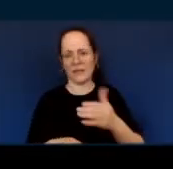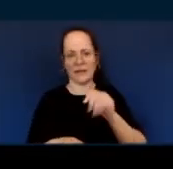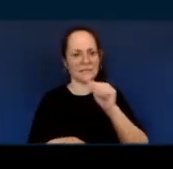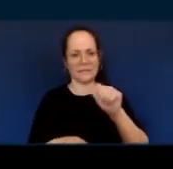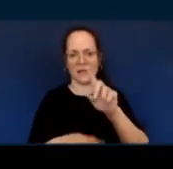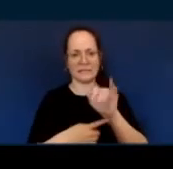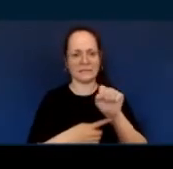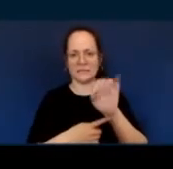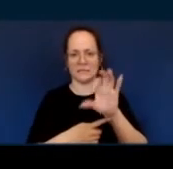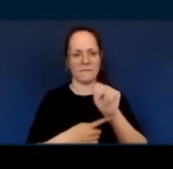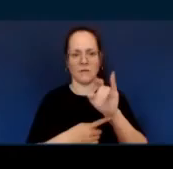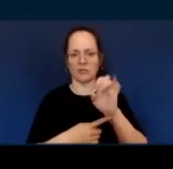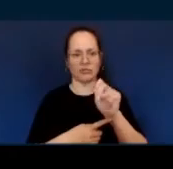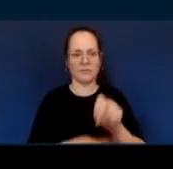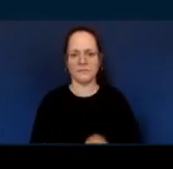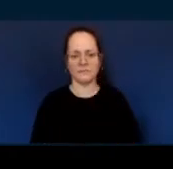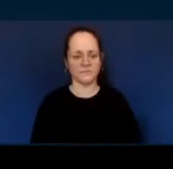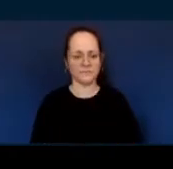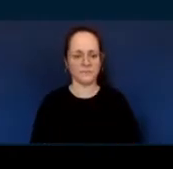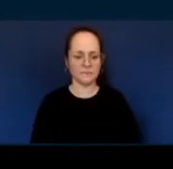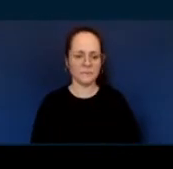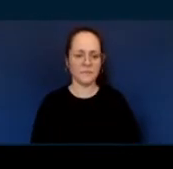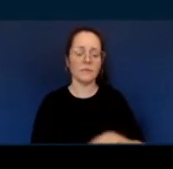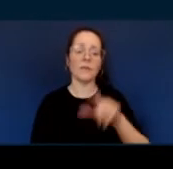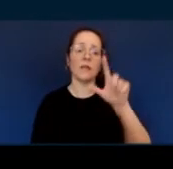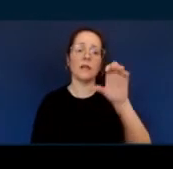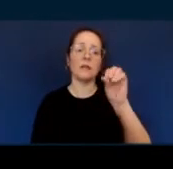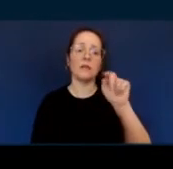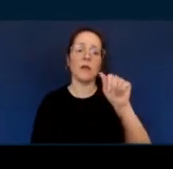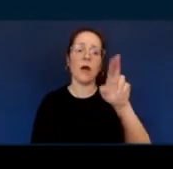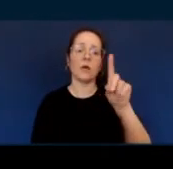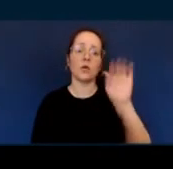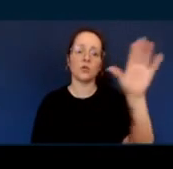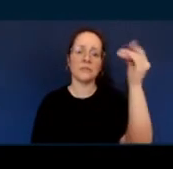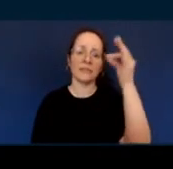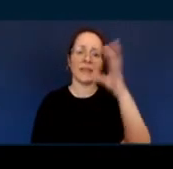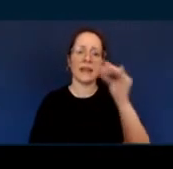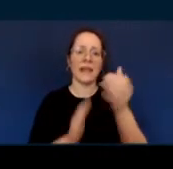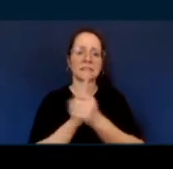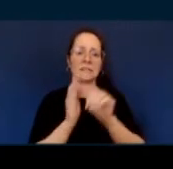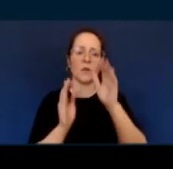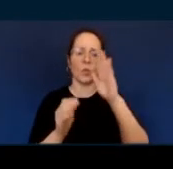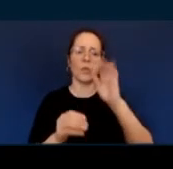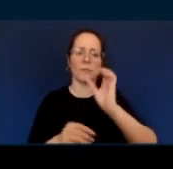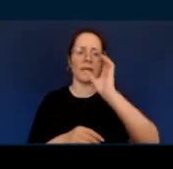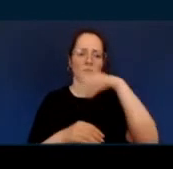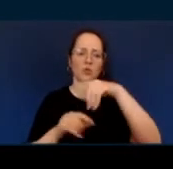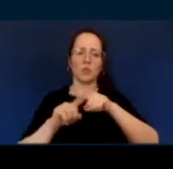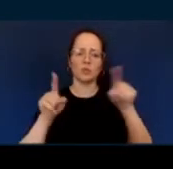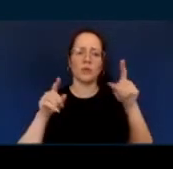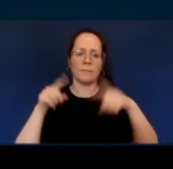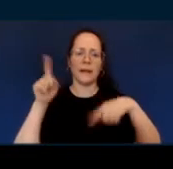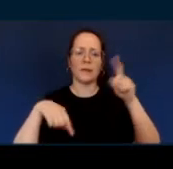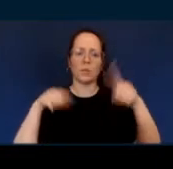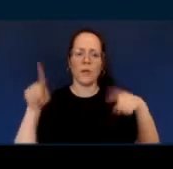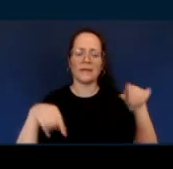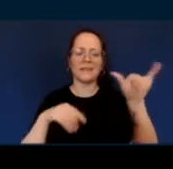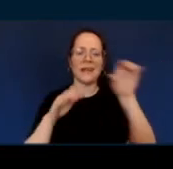NOT DYSFUNCTION. AN IMAGE FROM ABOUT 20 YEARS